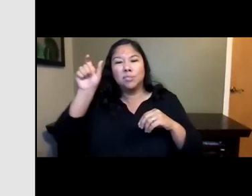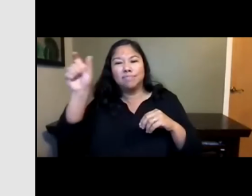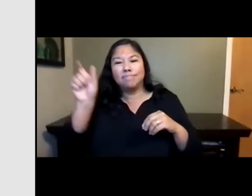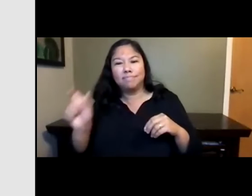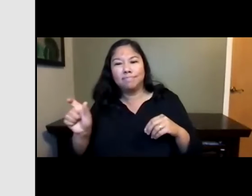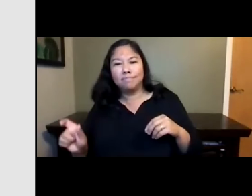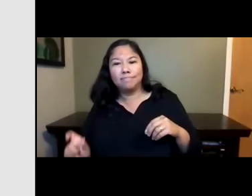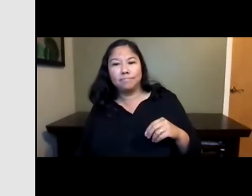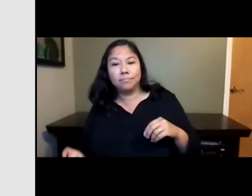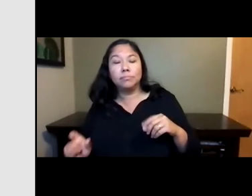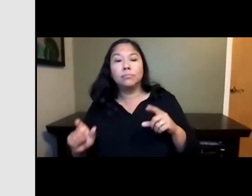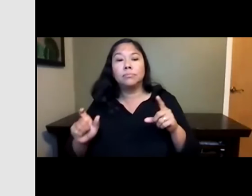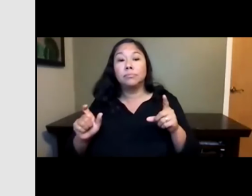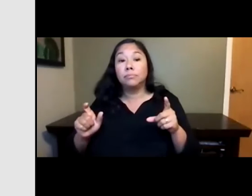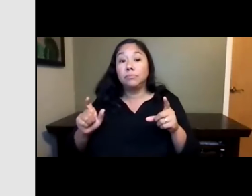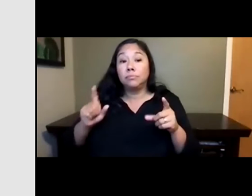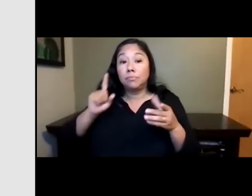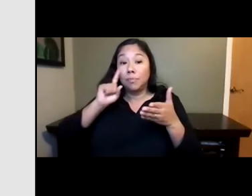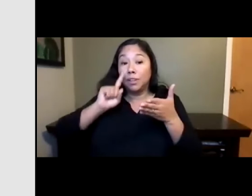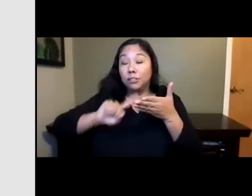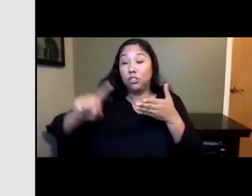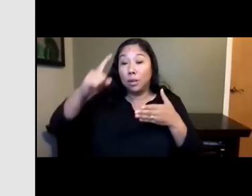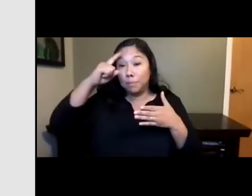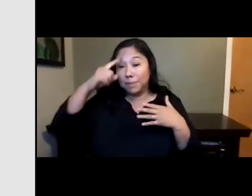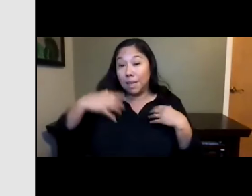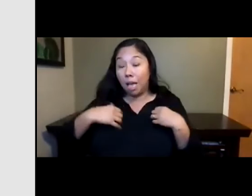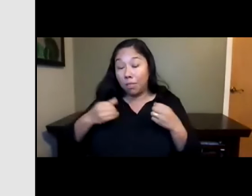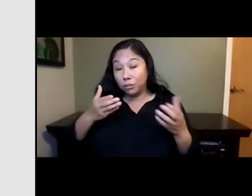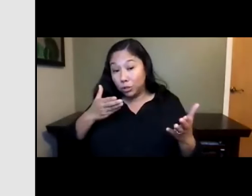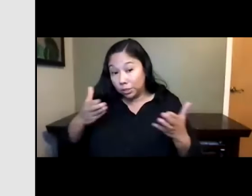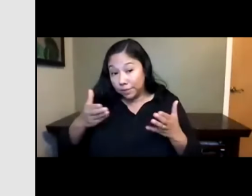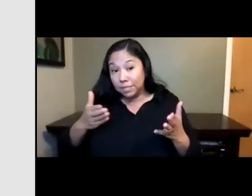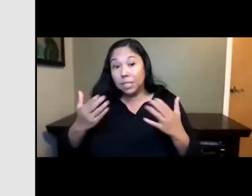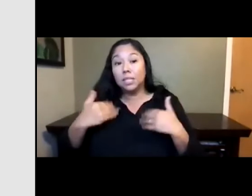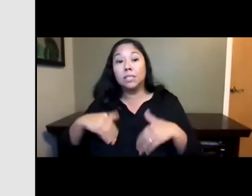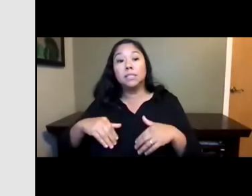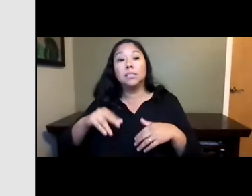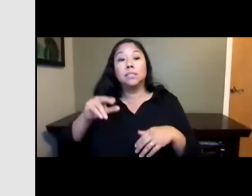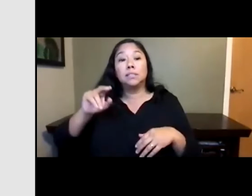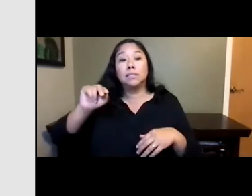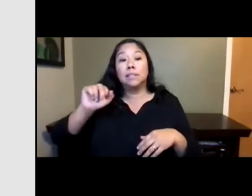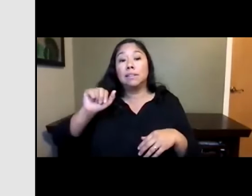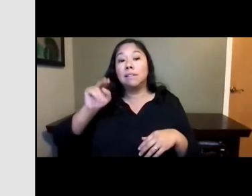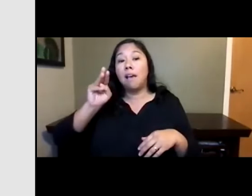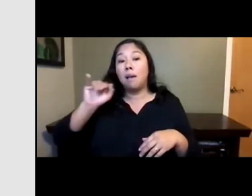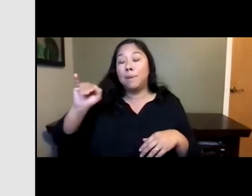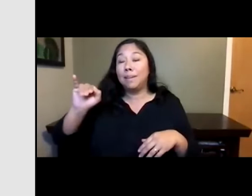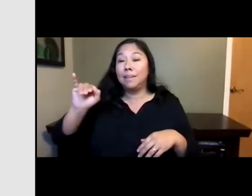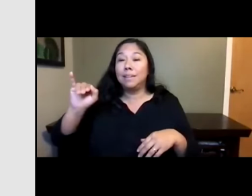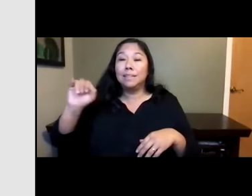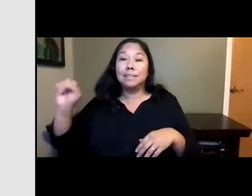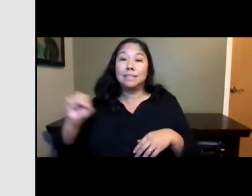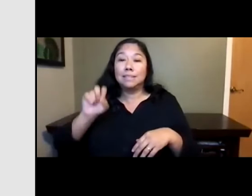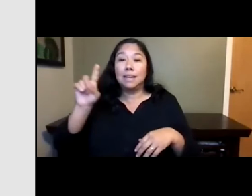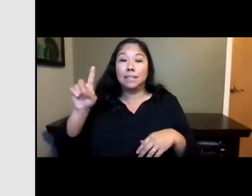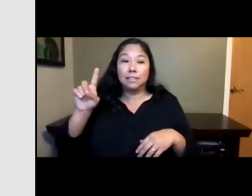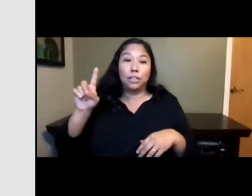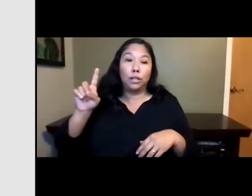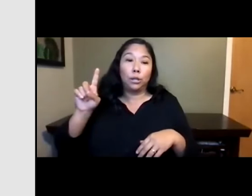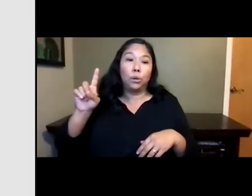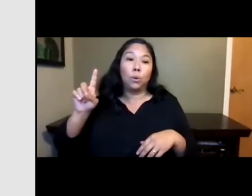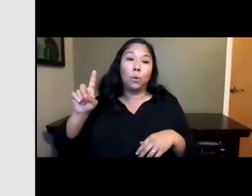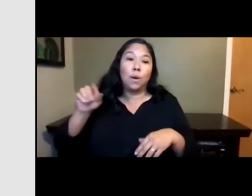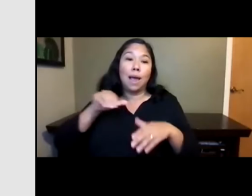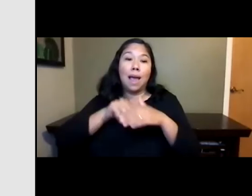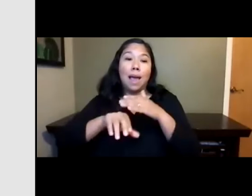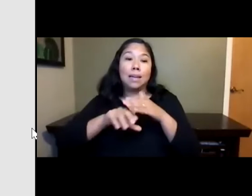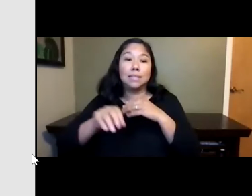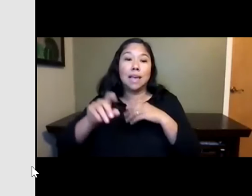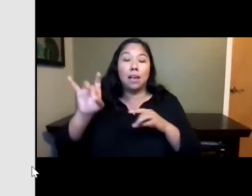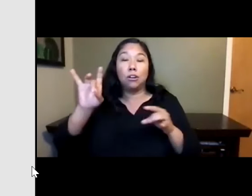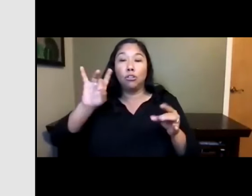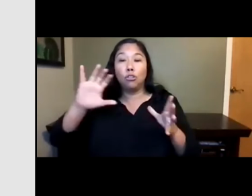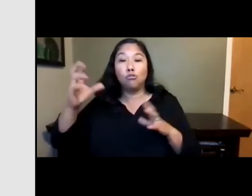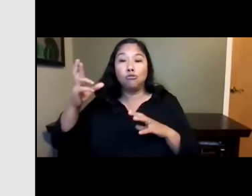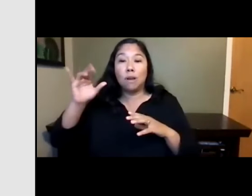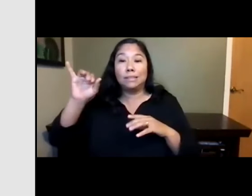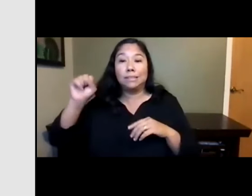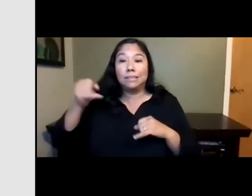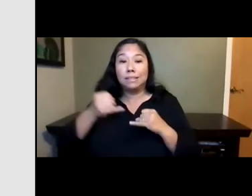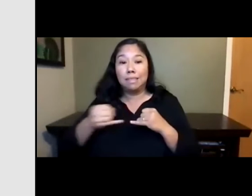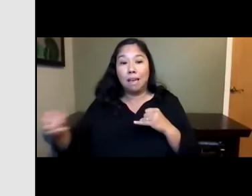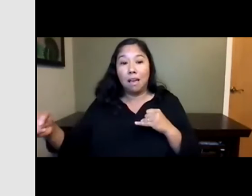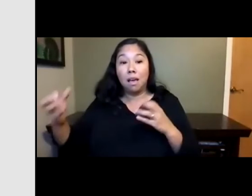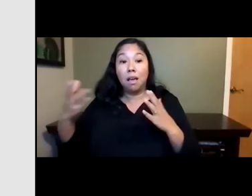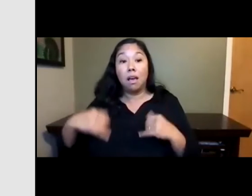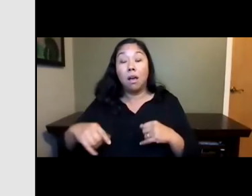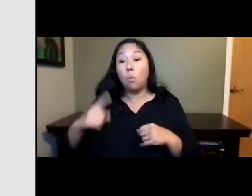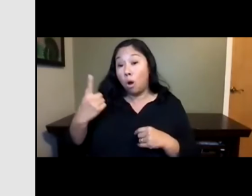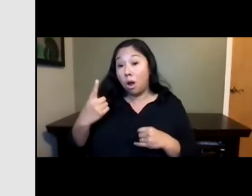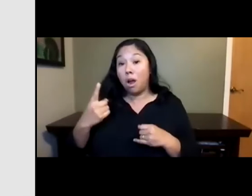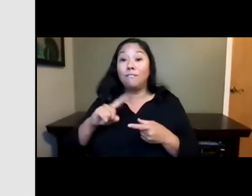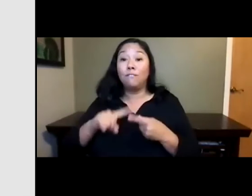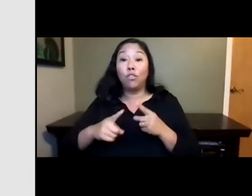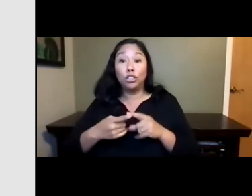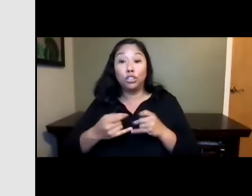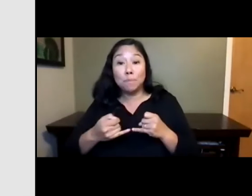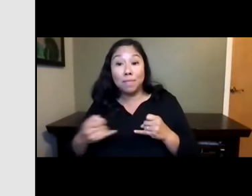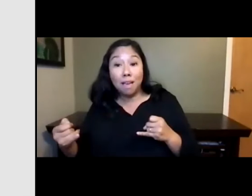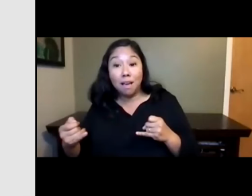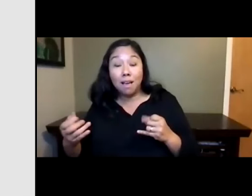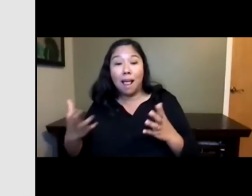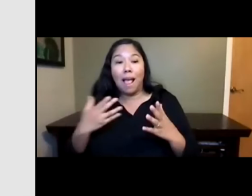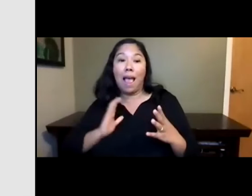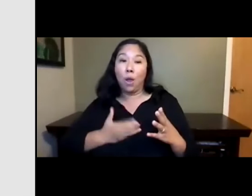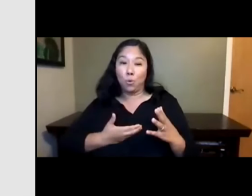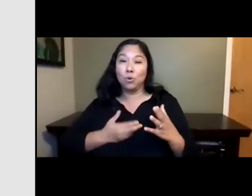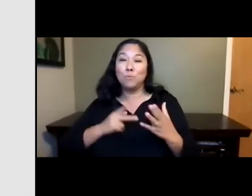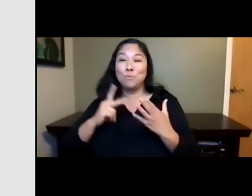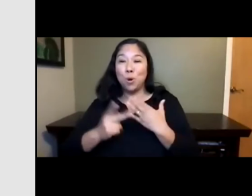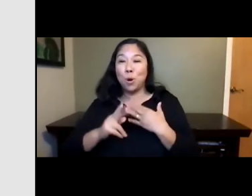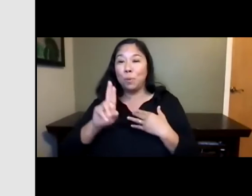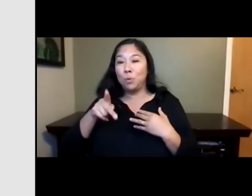Regular check-in, mental health services, and also UPAC. We have a program about mental health.